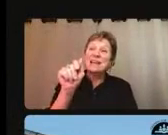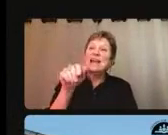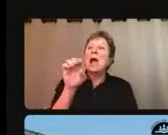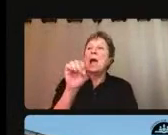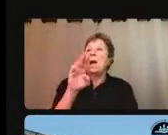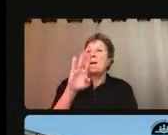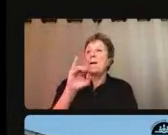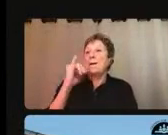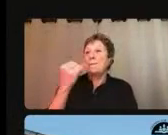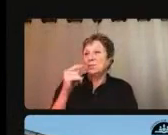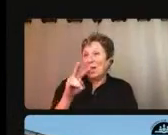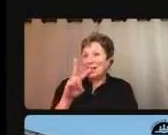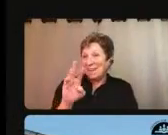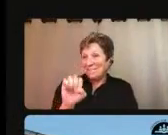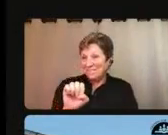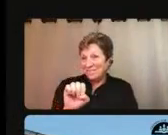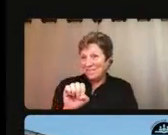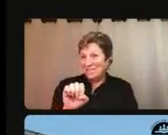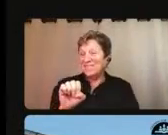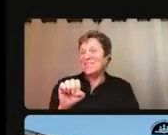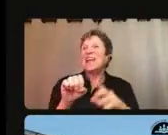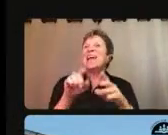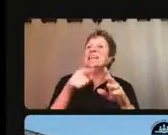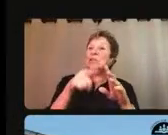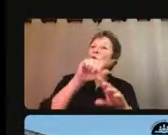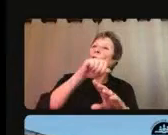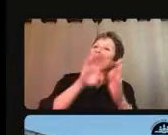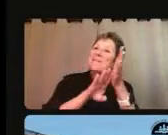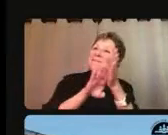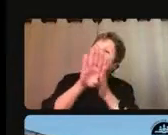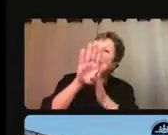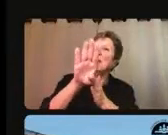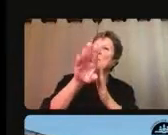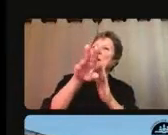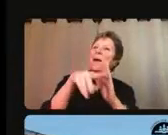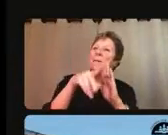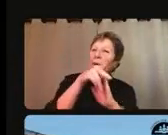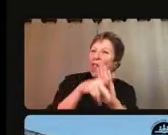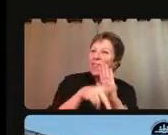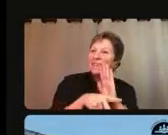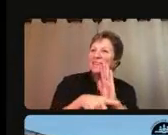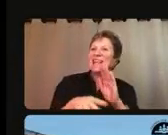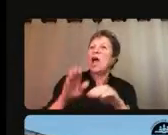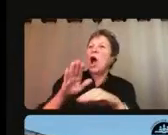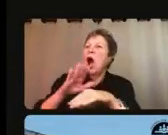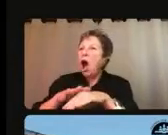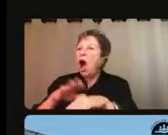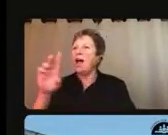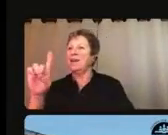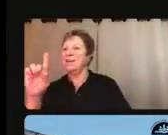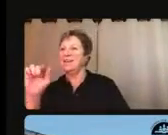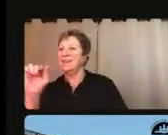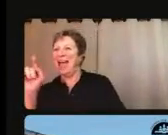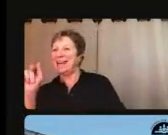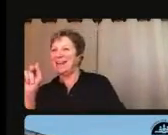FLEETING DATA ON THE OTHER HAND